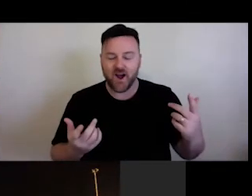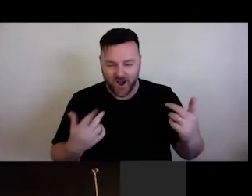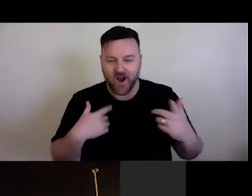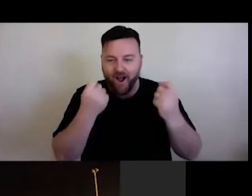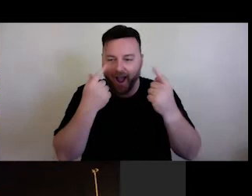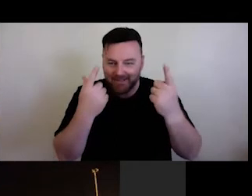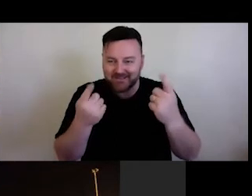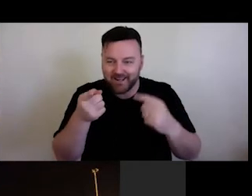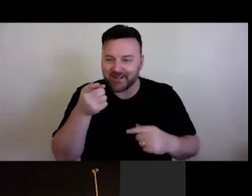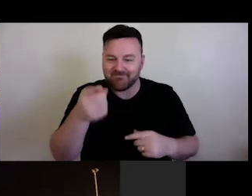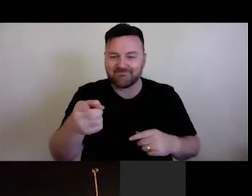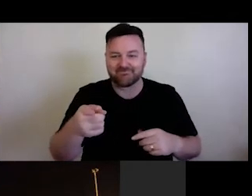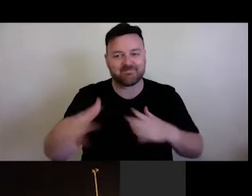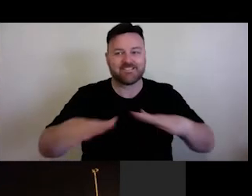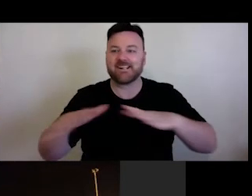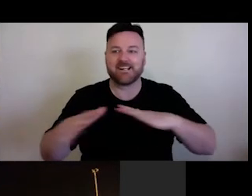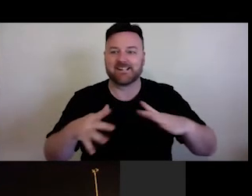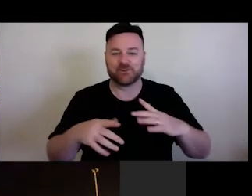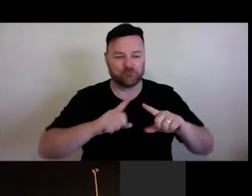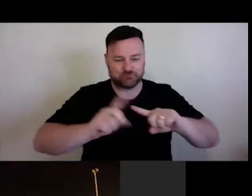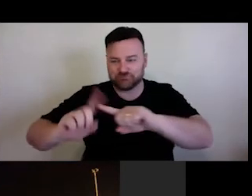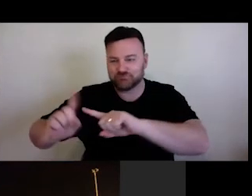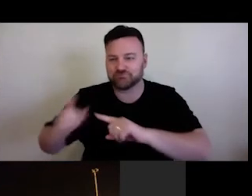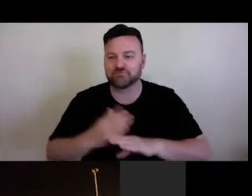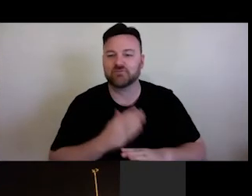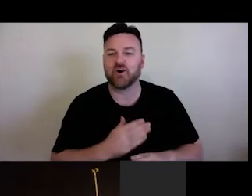you guys are busy people and that's where I come in with this as well -